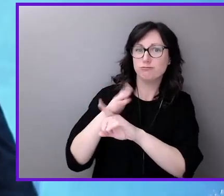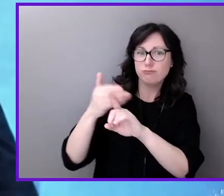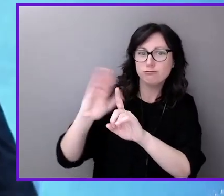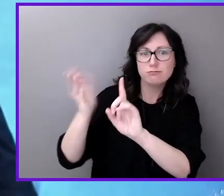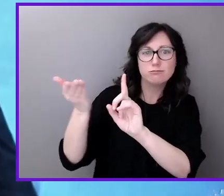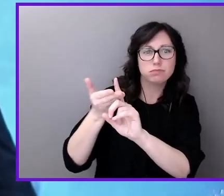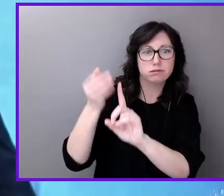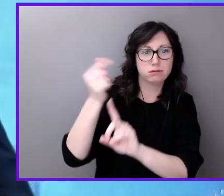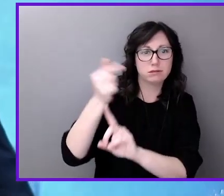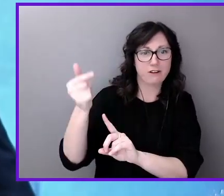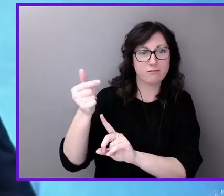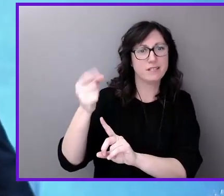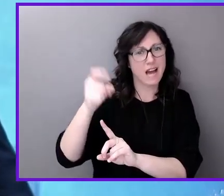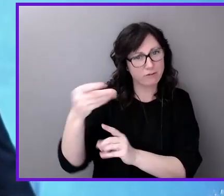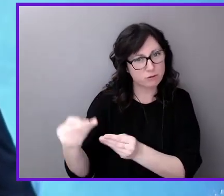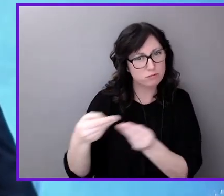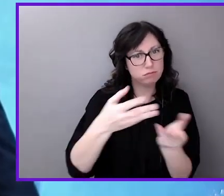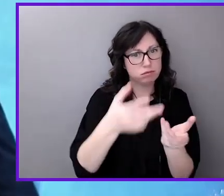And it’s happening in other countries right now,